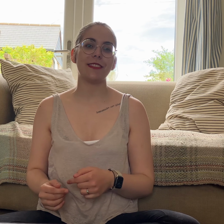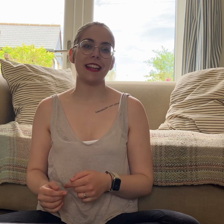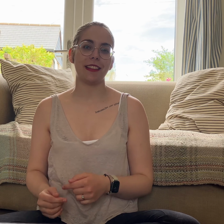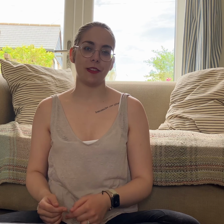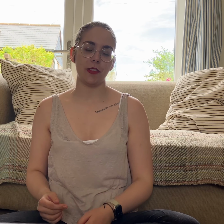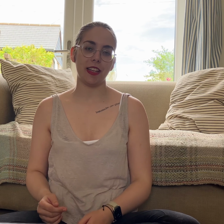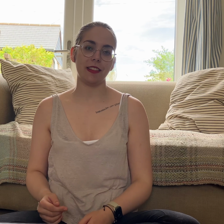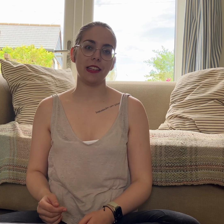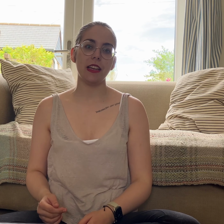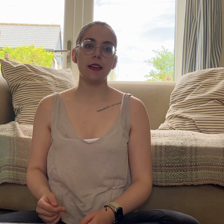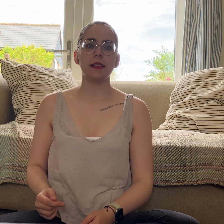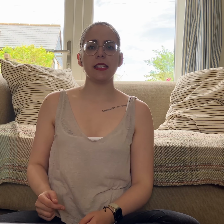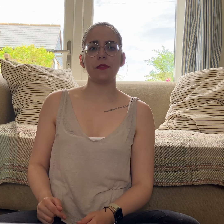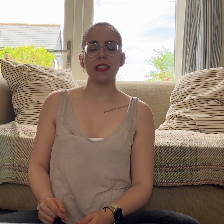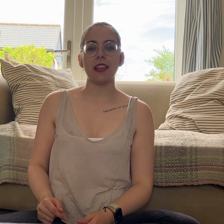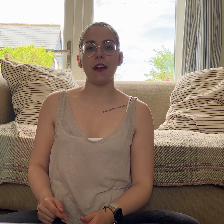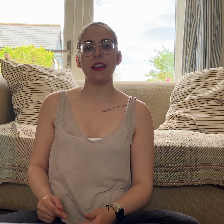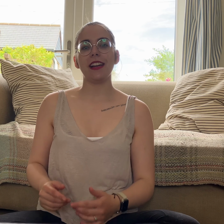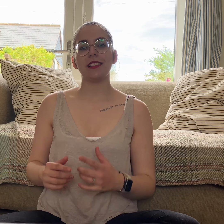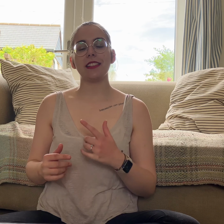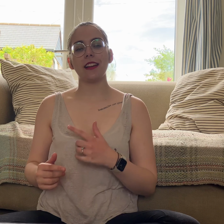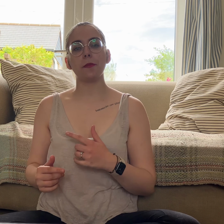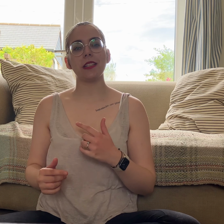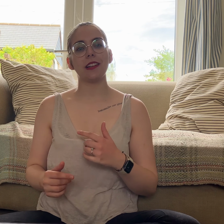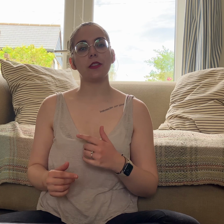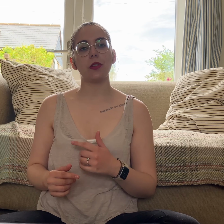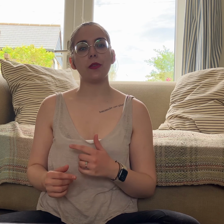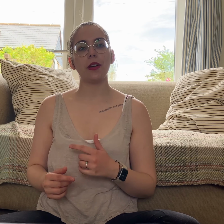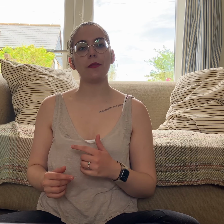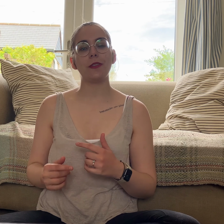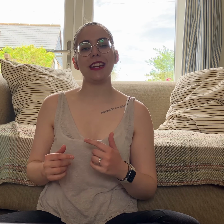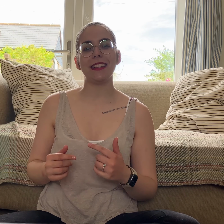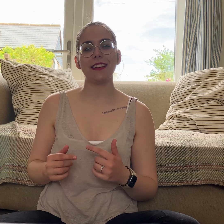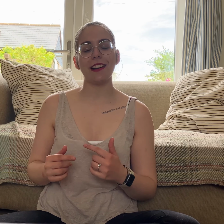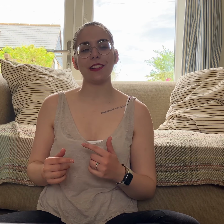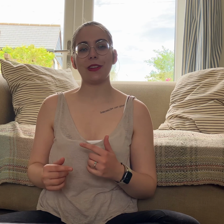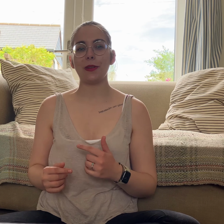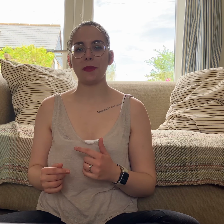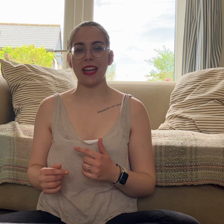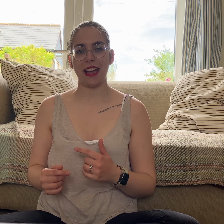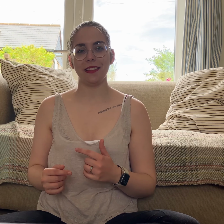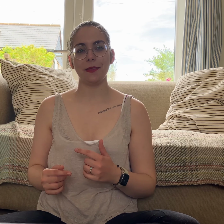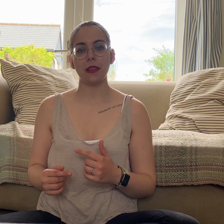related content. This video is the Sign-by-Sign tutorial for Lady Gaga's "Hold My Hand",